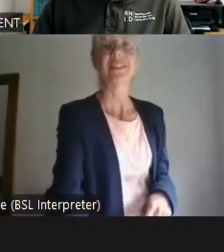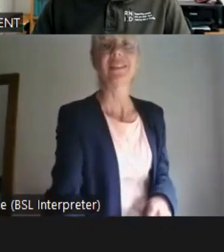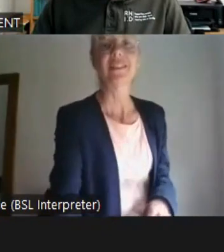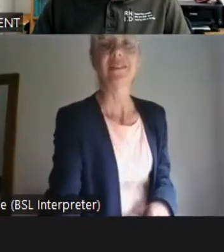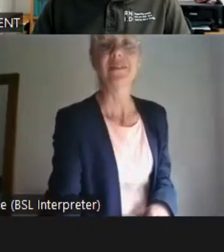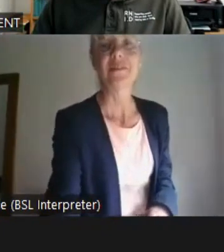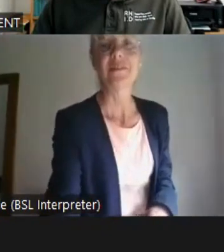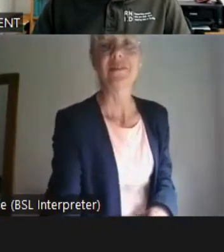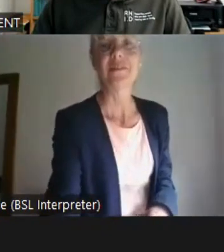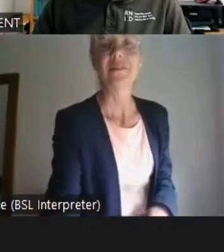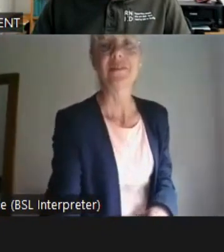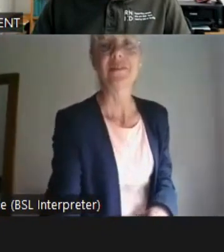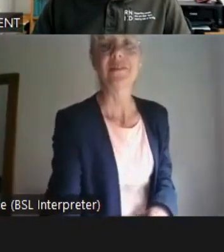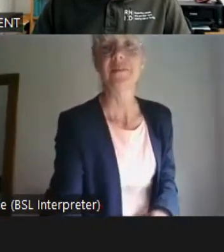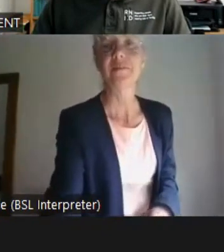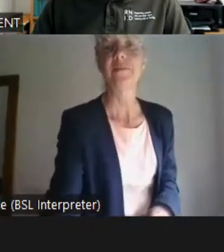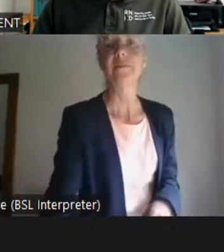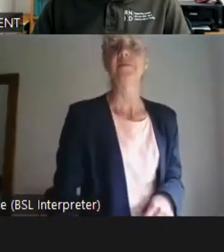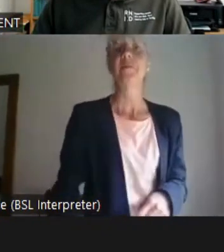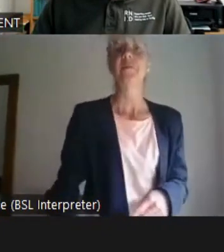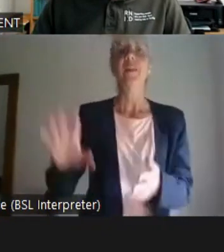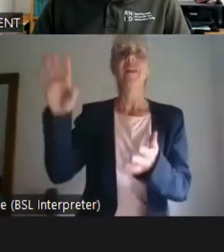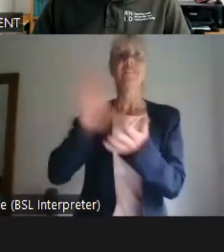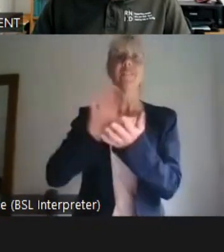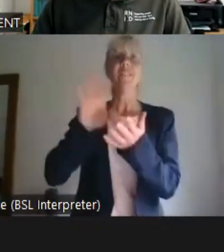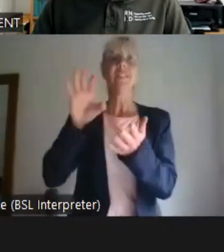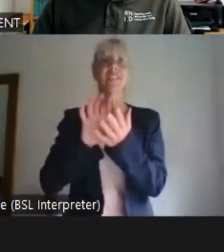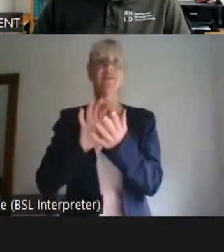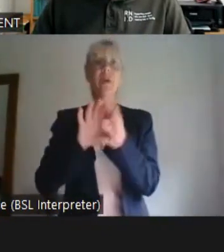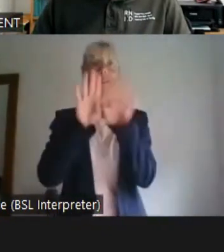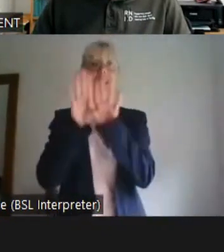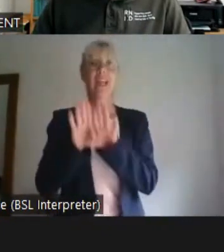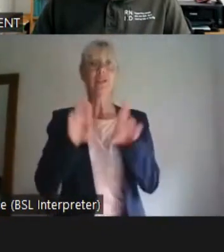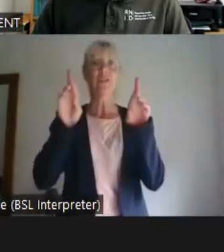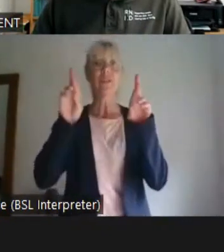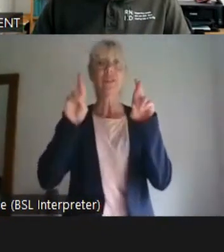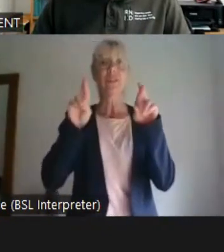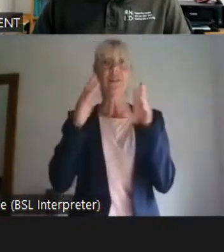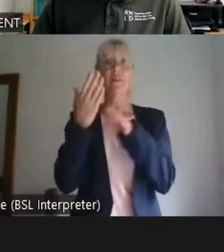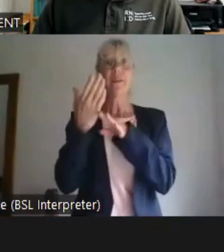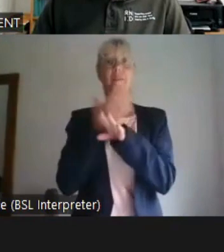hearing funded by the national lottery Community Fund before we start I'd like to welcome Julie